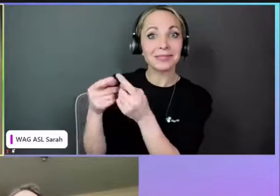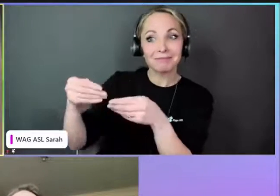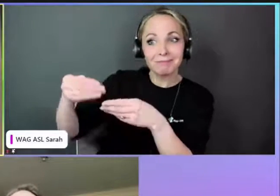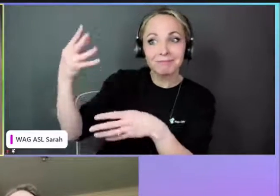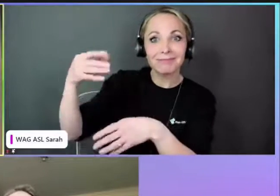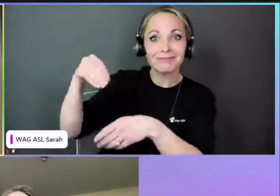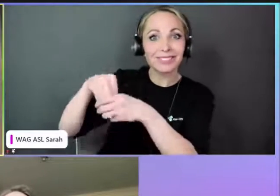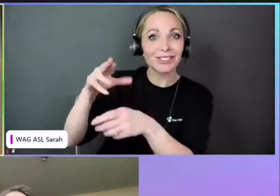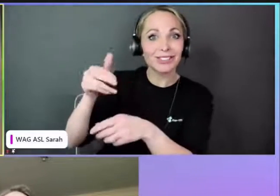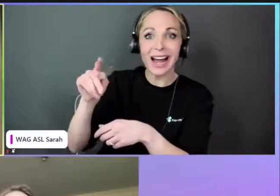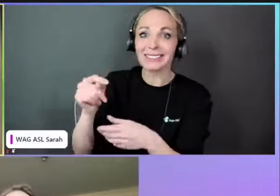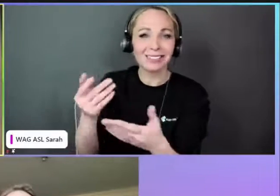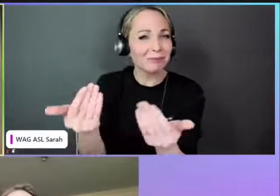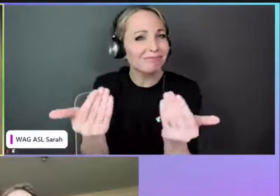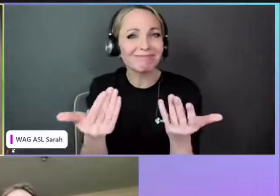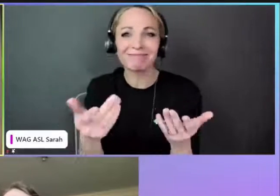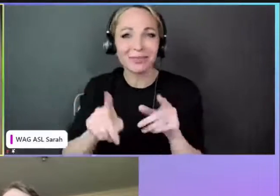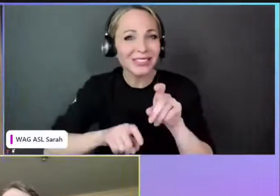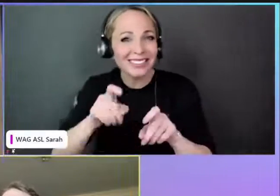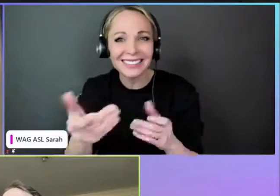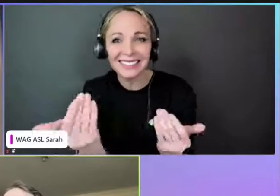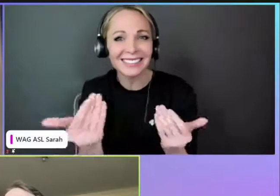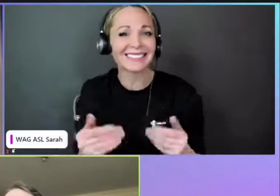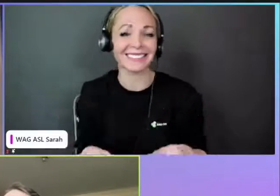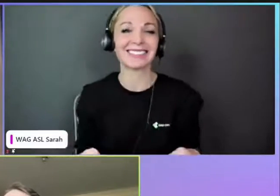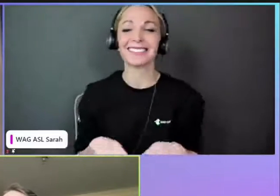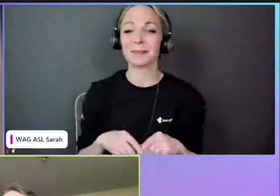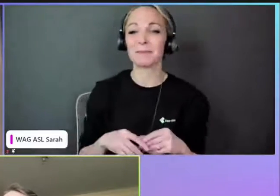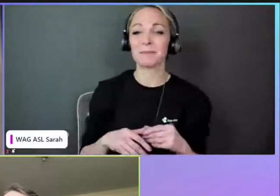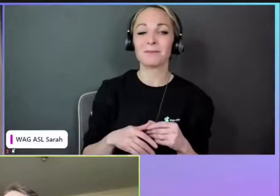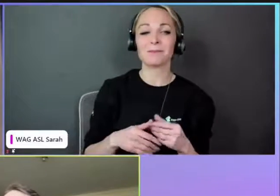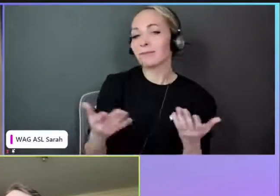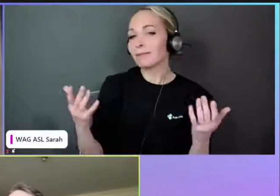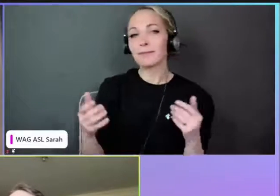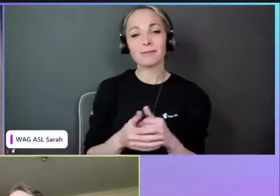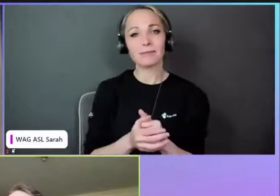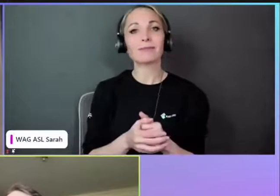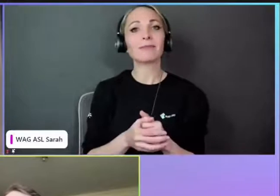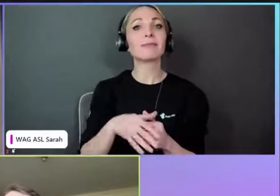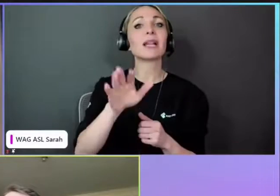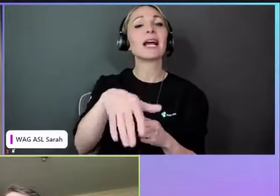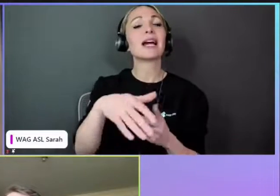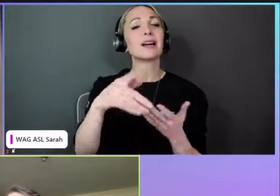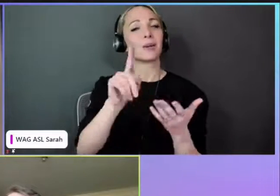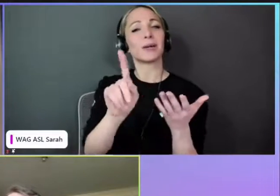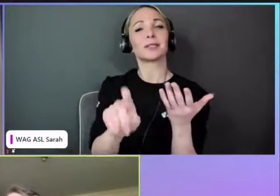Go ahead. Shoot, go ahead. All right. "To make sure you can continue developing on a legacy project,